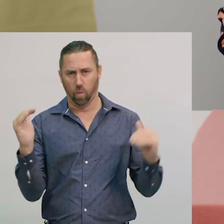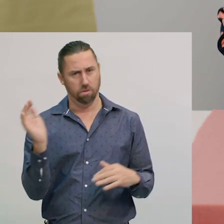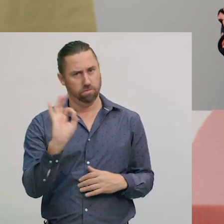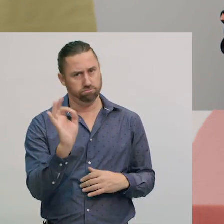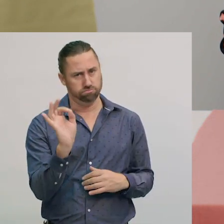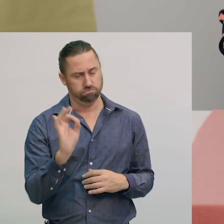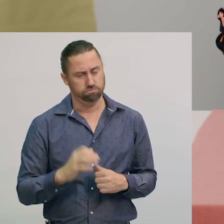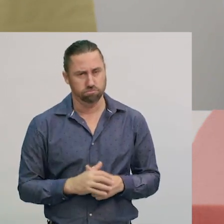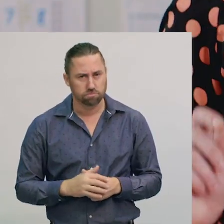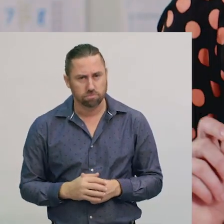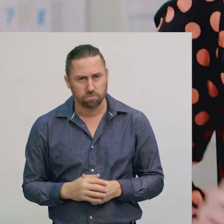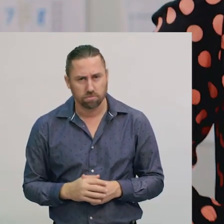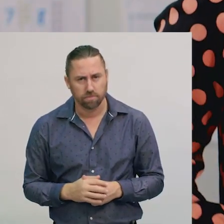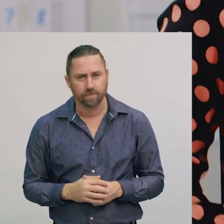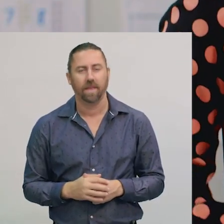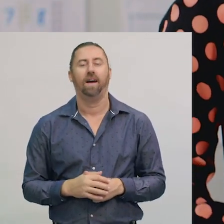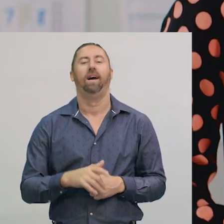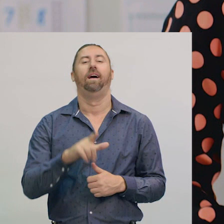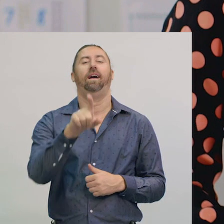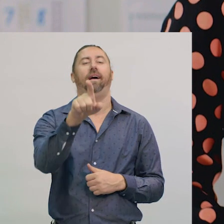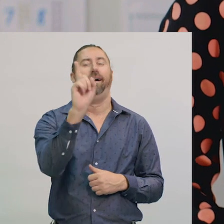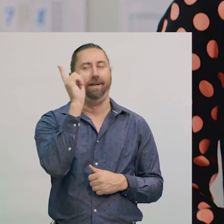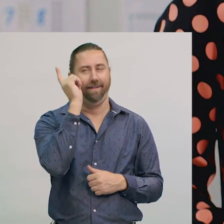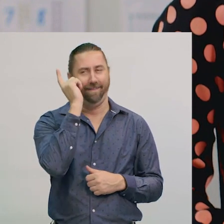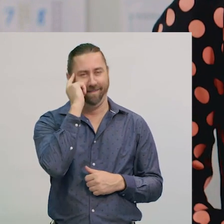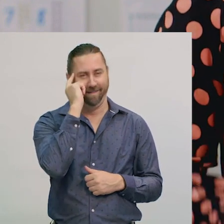Hm, I know how to make each place setting equal though.